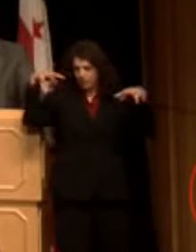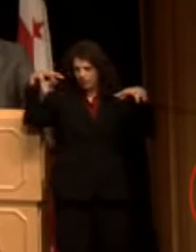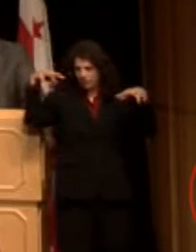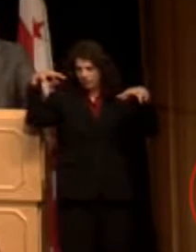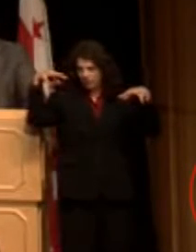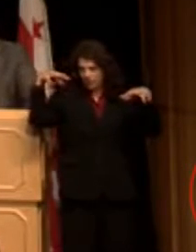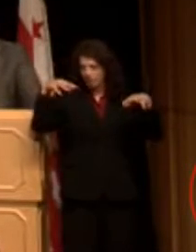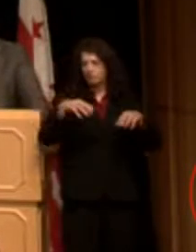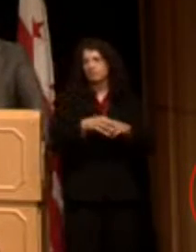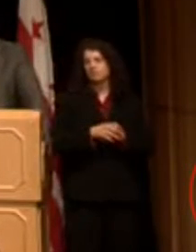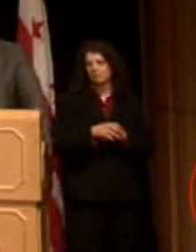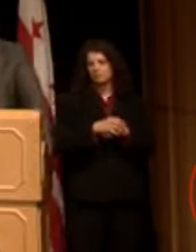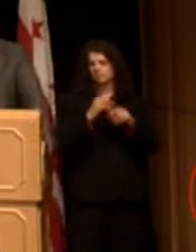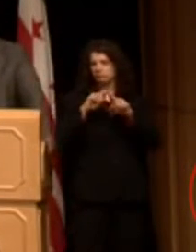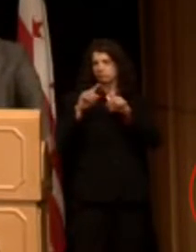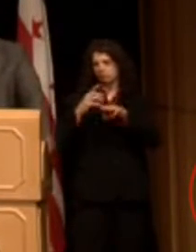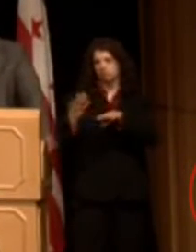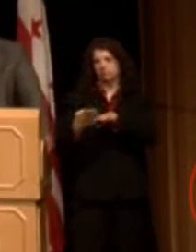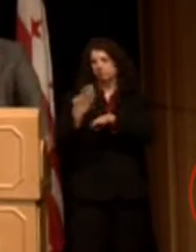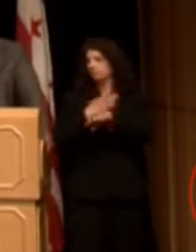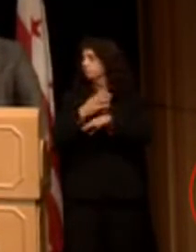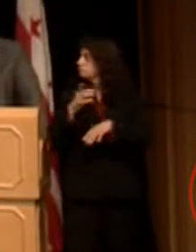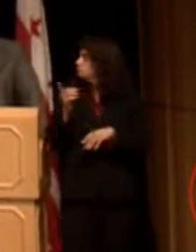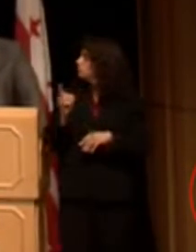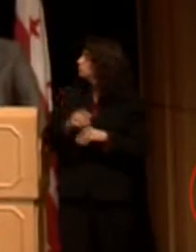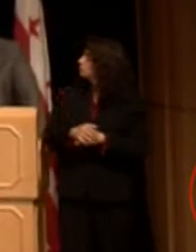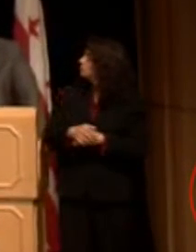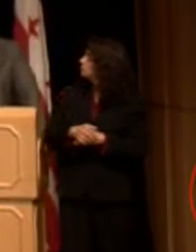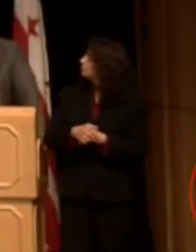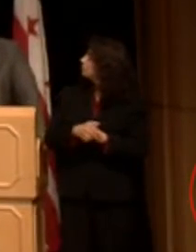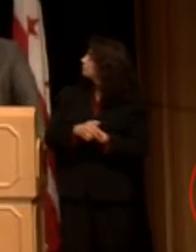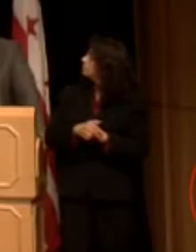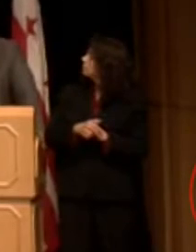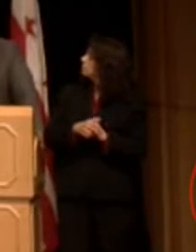FACILITY WILL INCLUDE A DEMONSTRATION KITCHEN, COMMUNITY